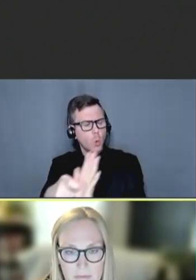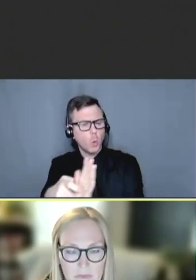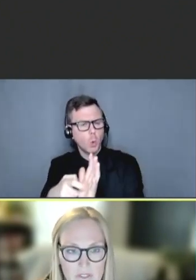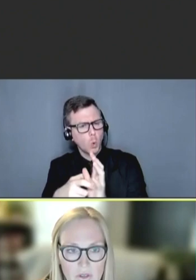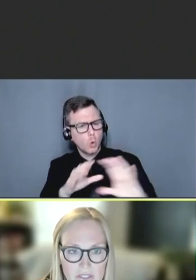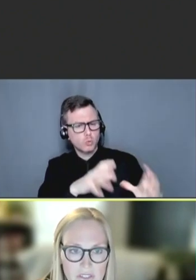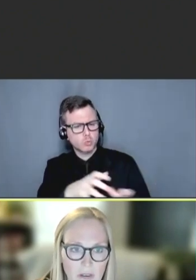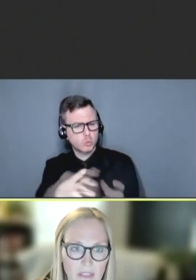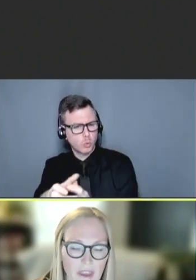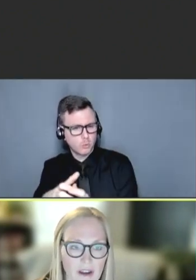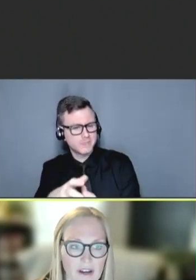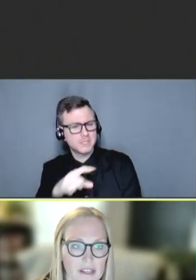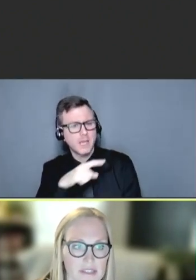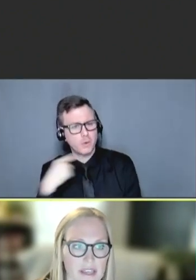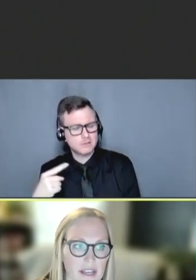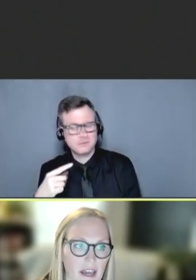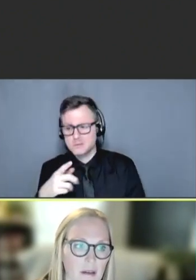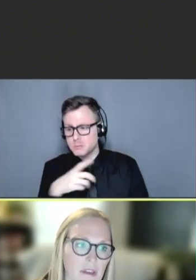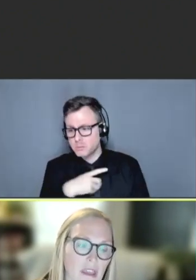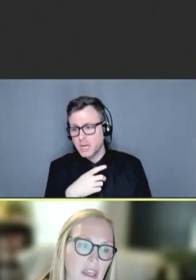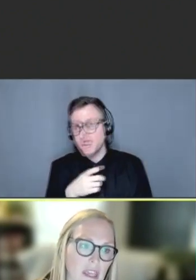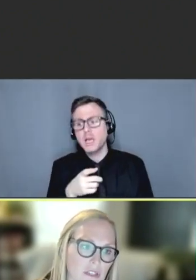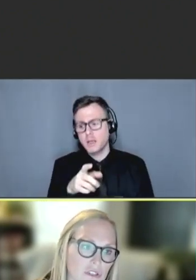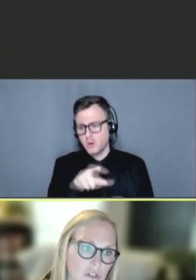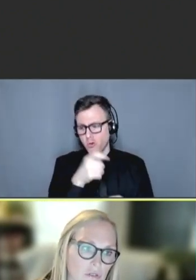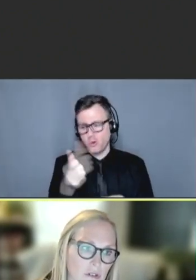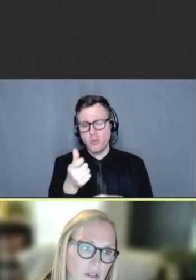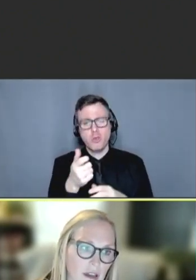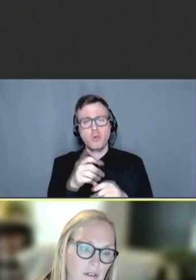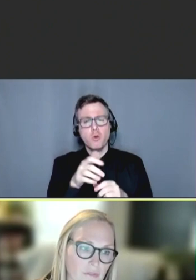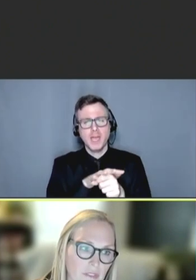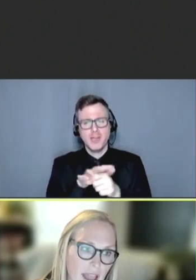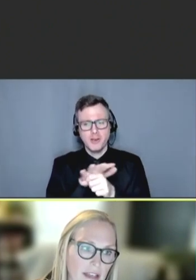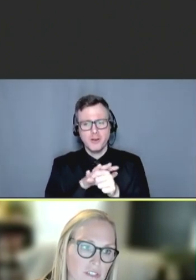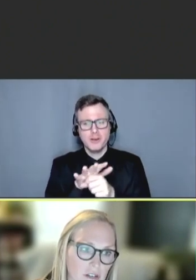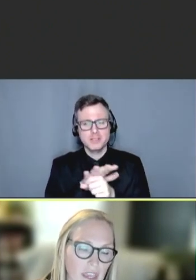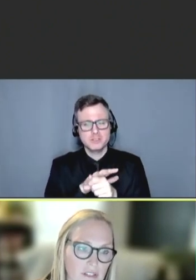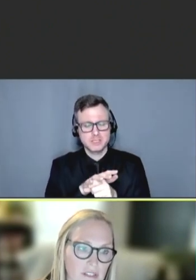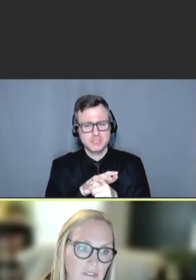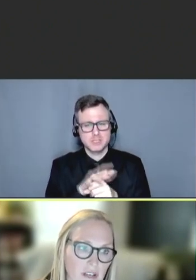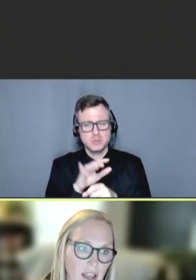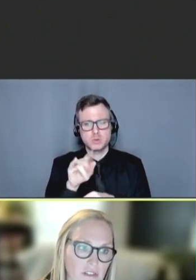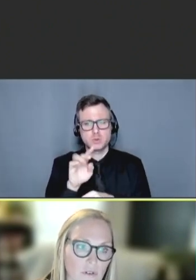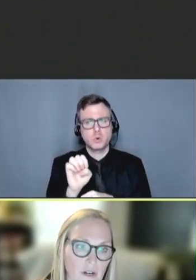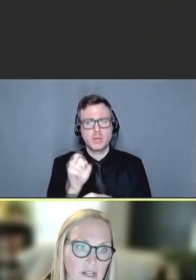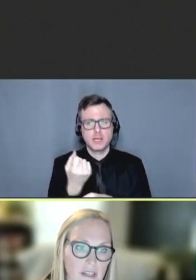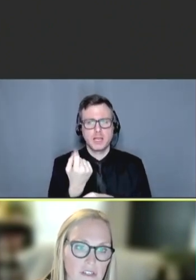So, this is one of the areas that in June of last year, the HL7 International Organization